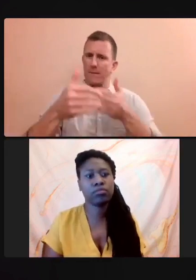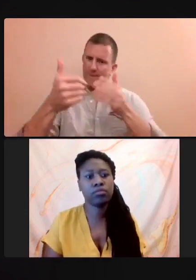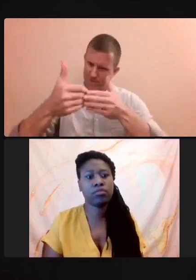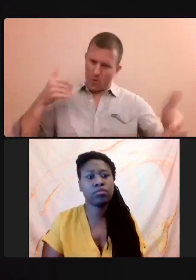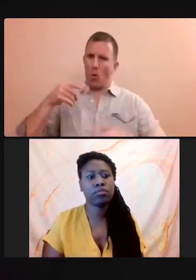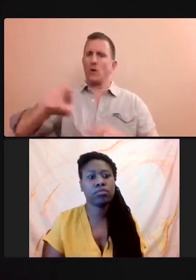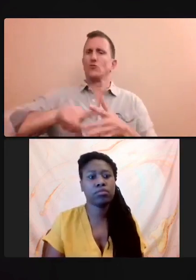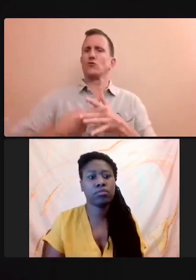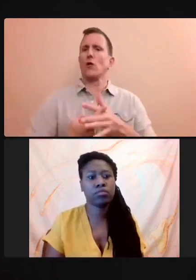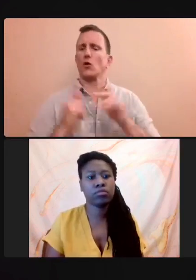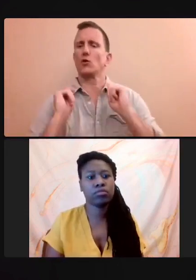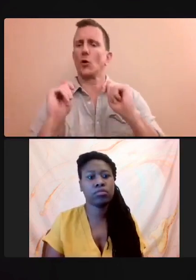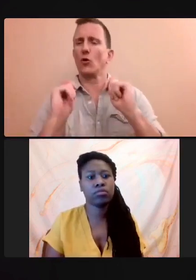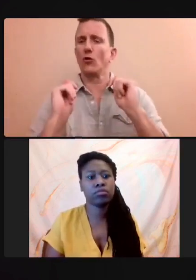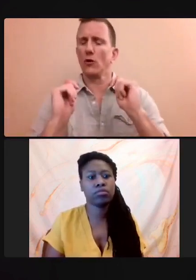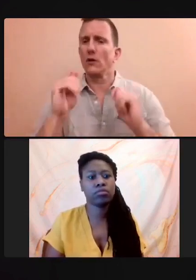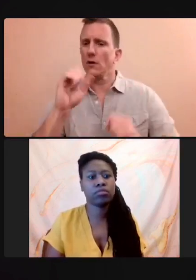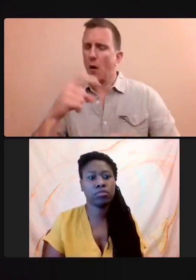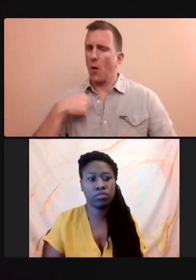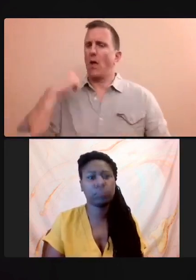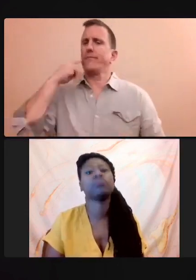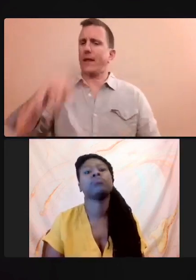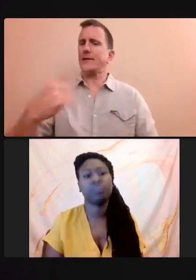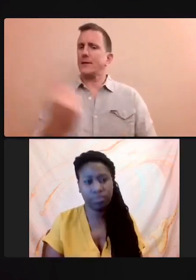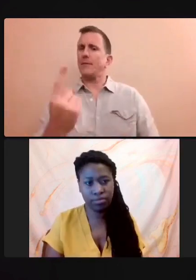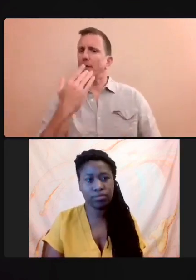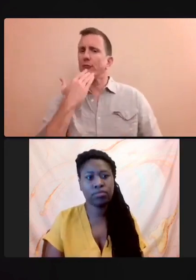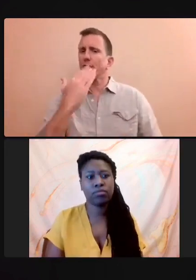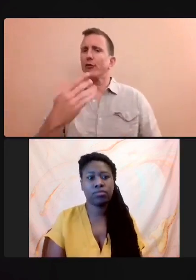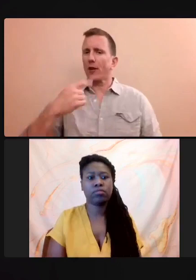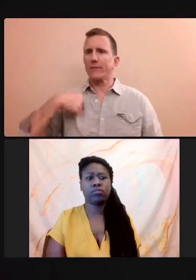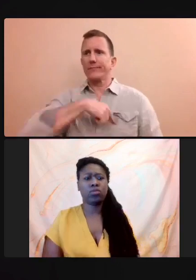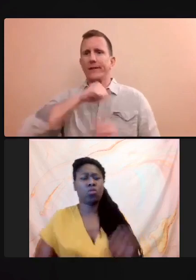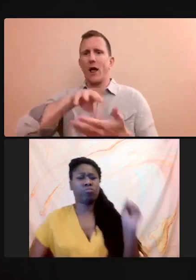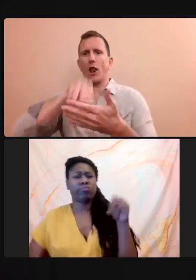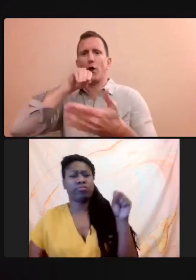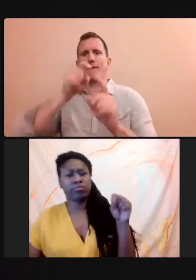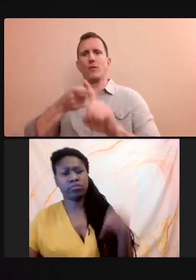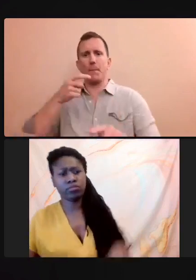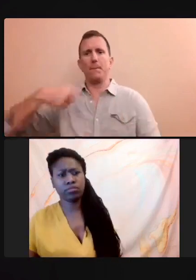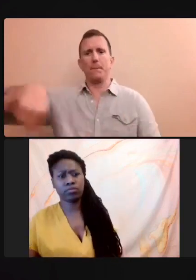So like you had mentioned communication upfront and saying, hey, if I'm going to invest in you, you're not going to ghost me.